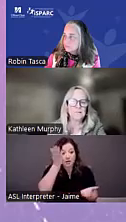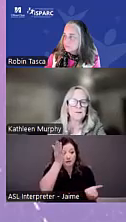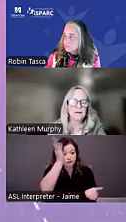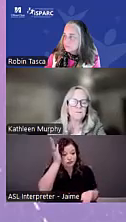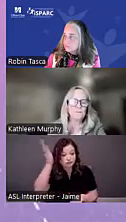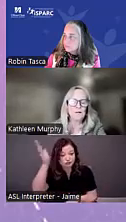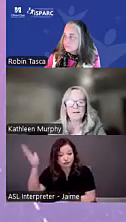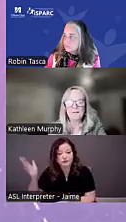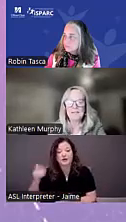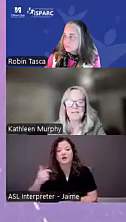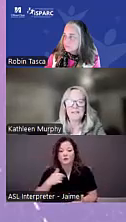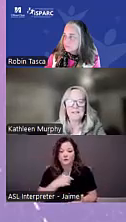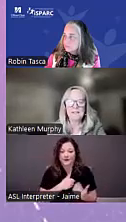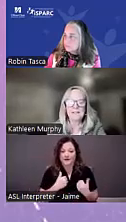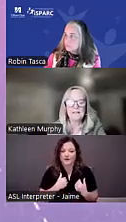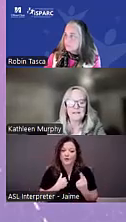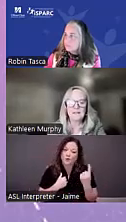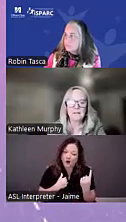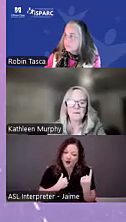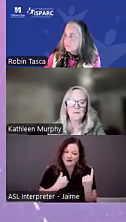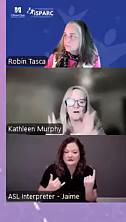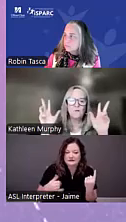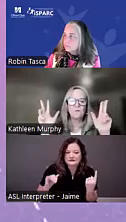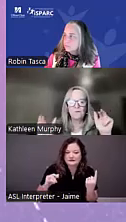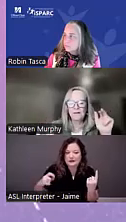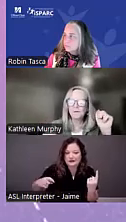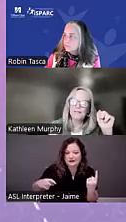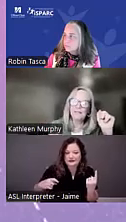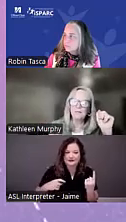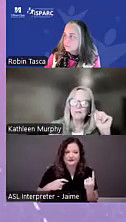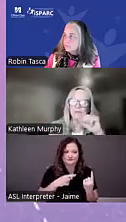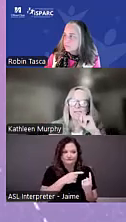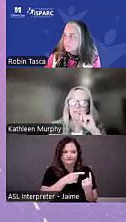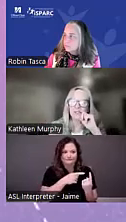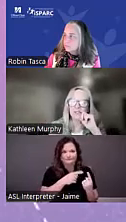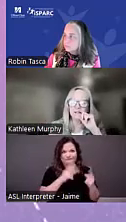we have one outstanding that still needs what they call 508 remediation.